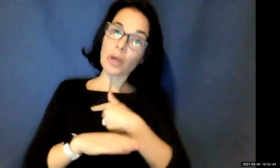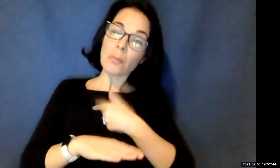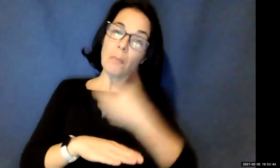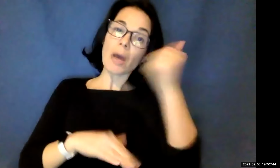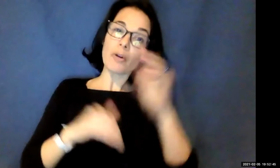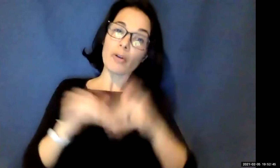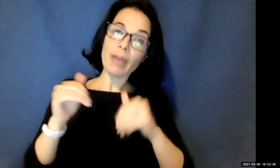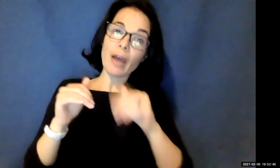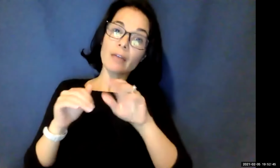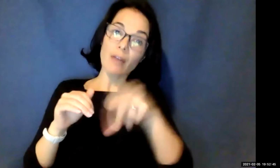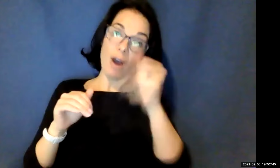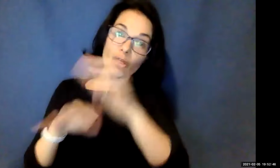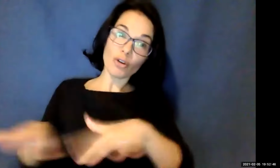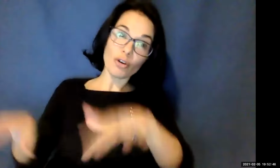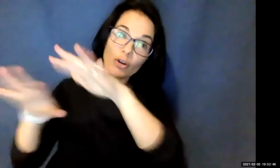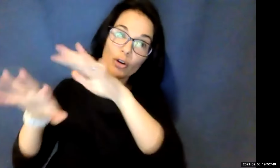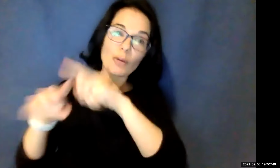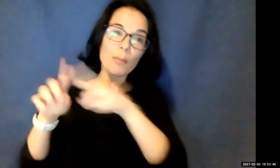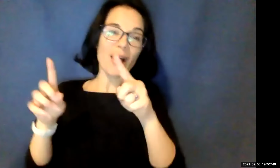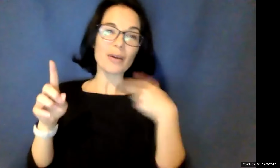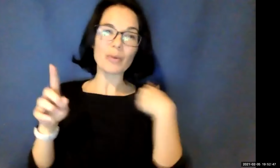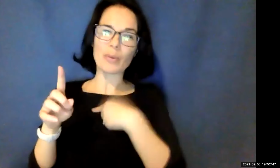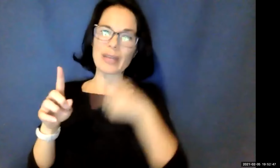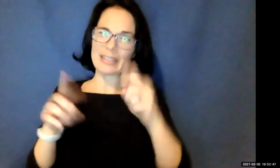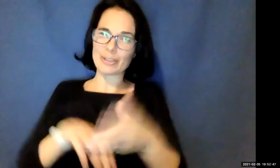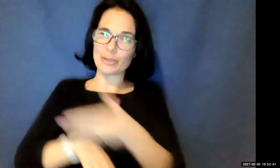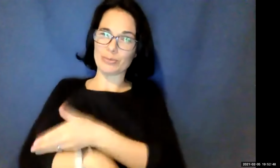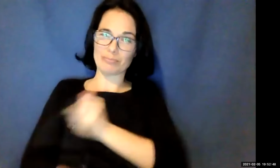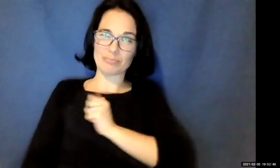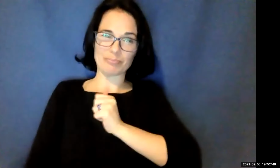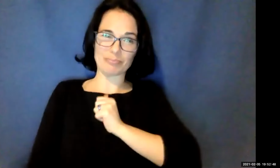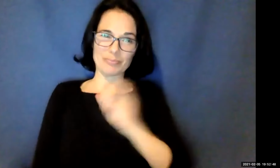Yes, yes to all of that.